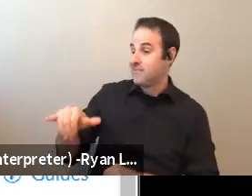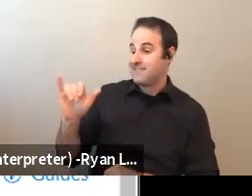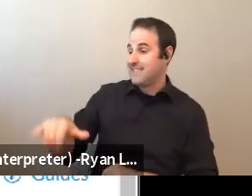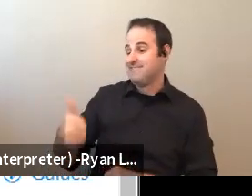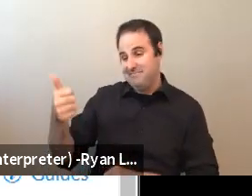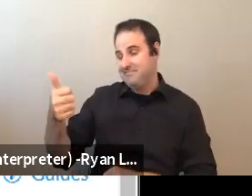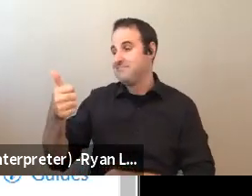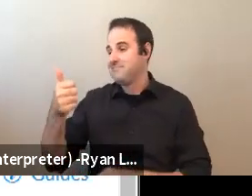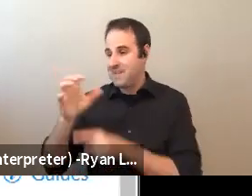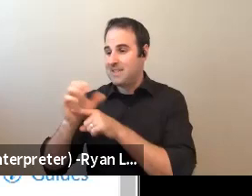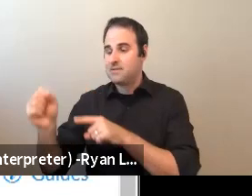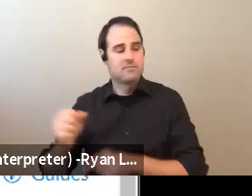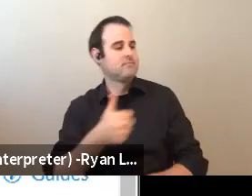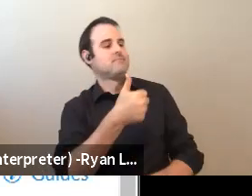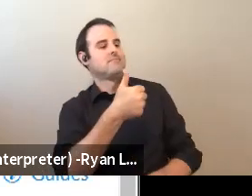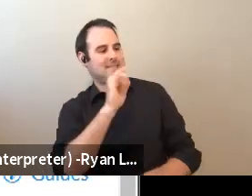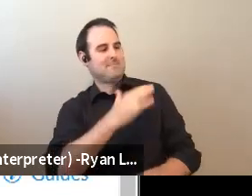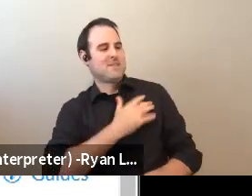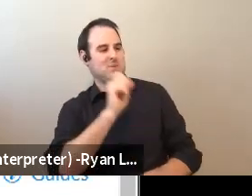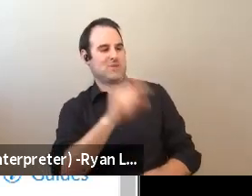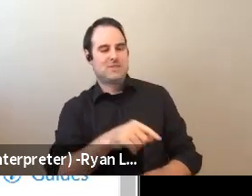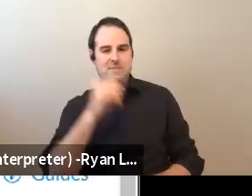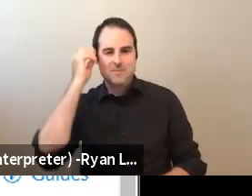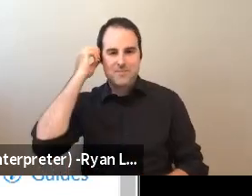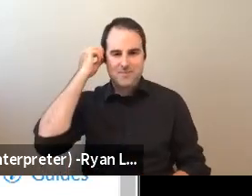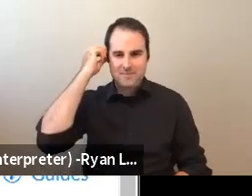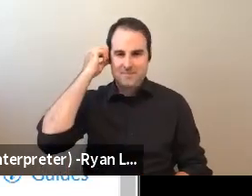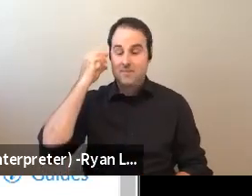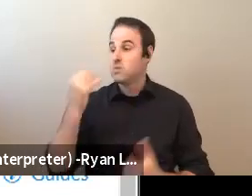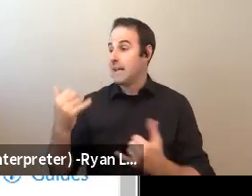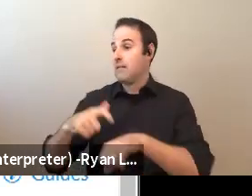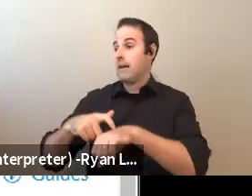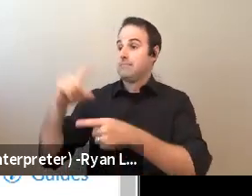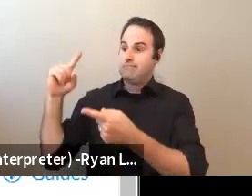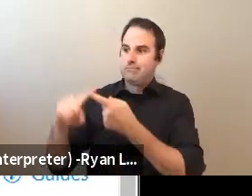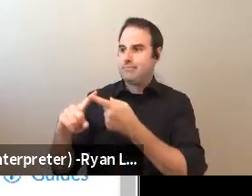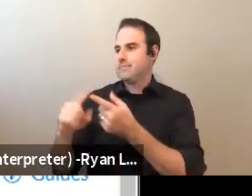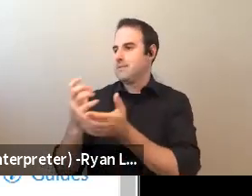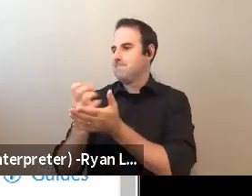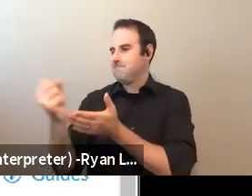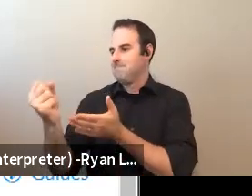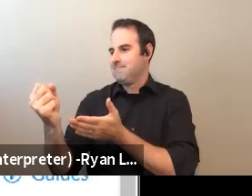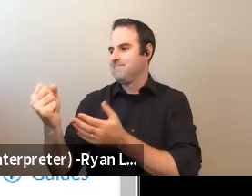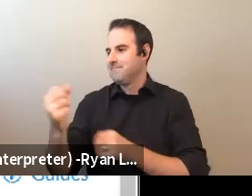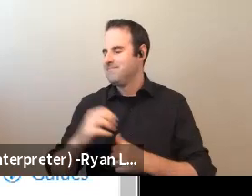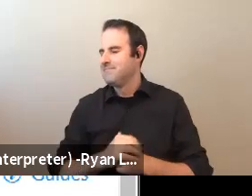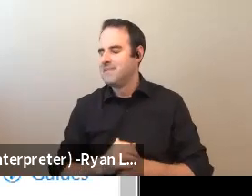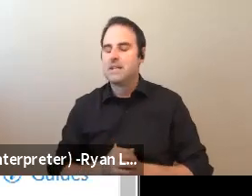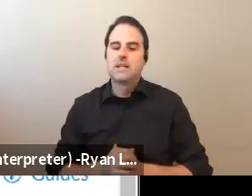Sally Potter: Okay, it's my question. So I mean we're technically on a time, I believe, according Sally Potter: To my clock here. Sally Potter: So,